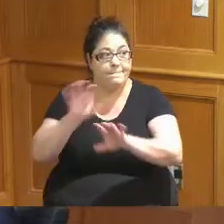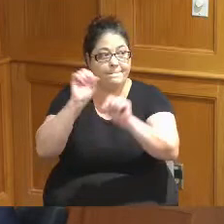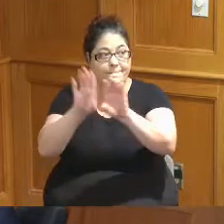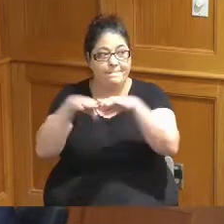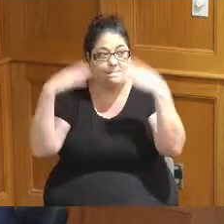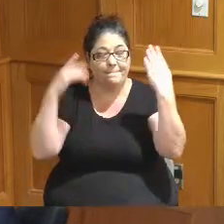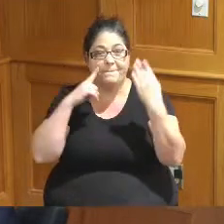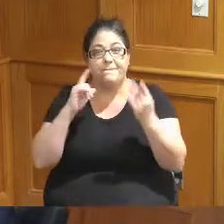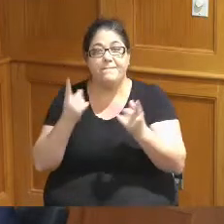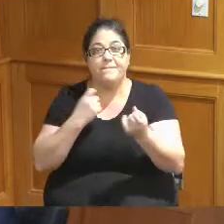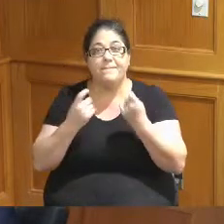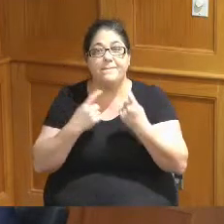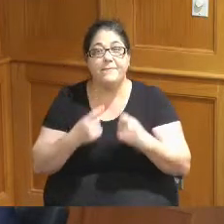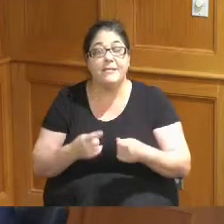Vice President Driehaus